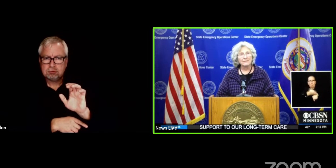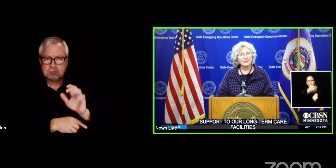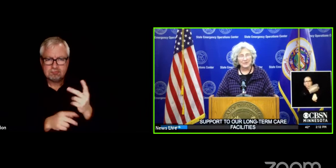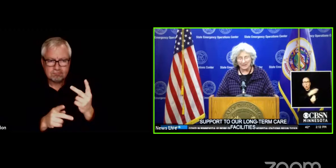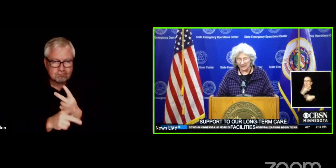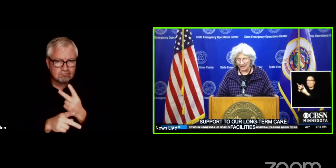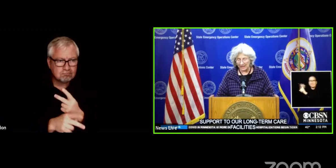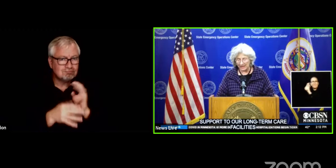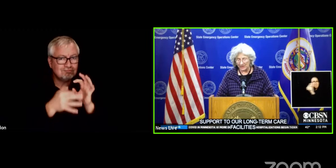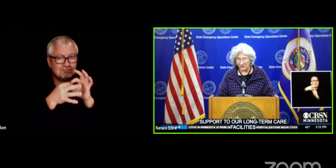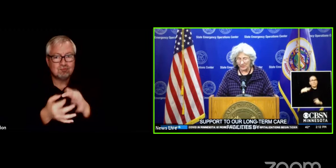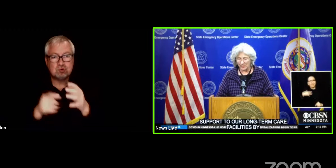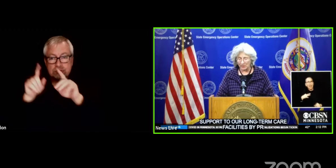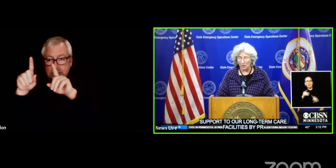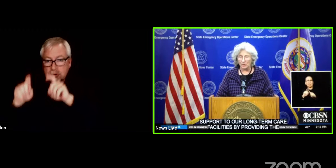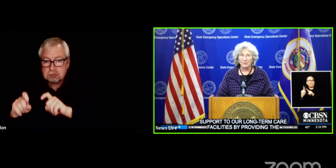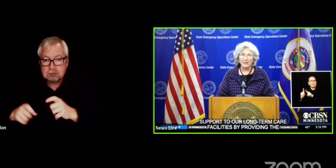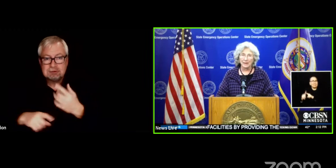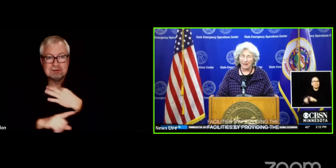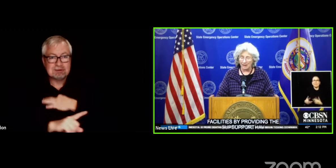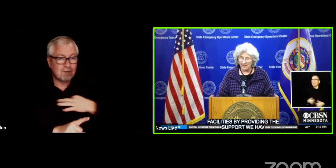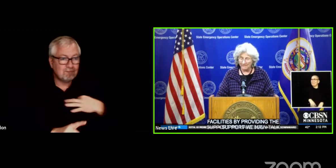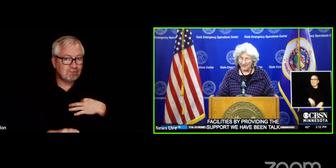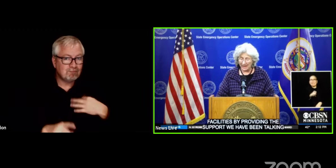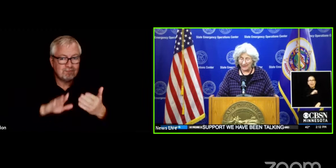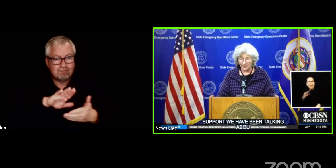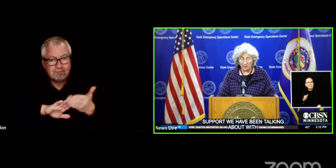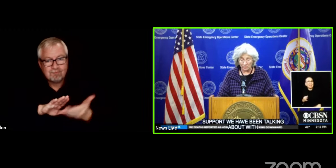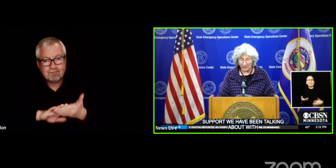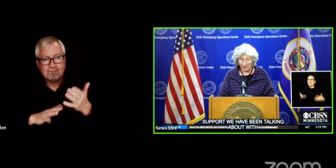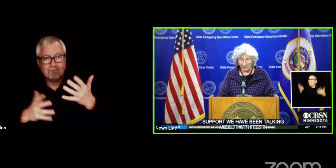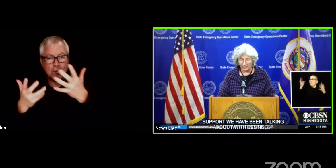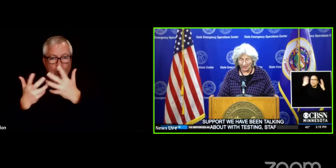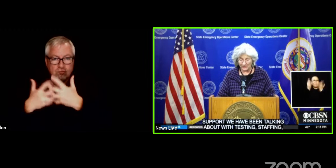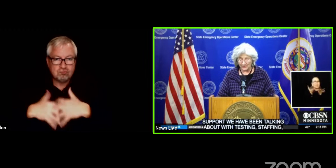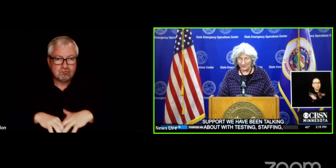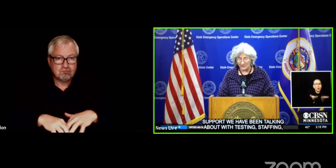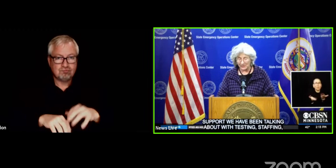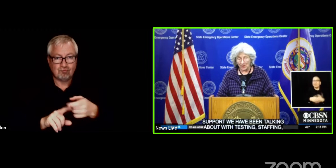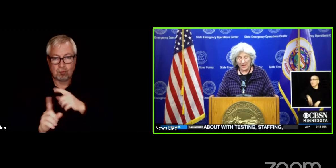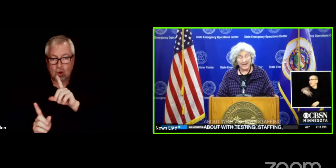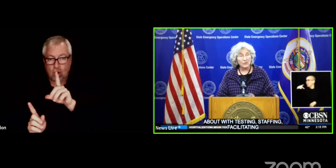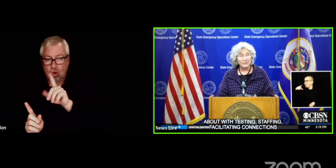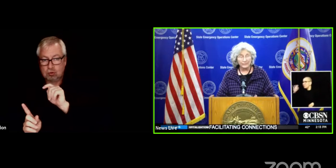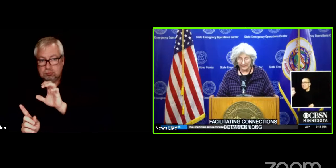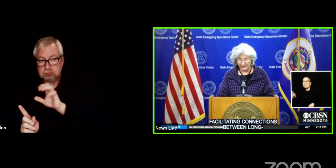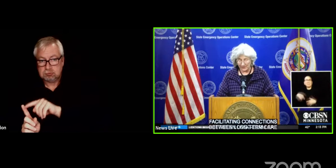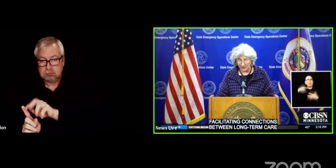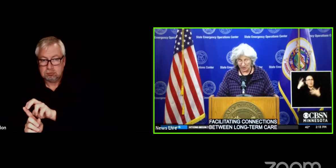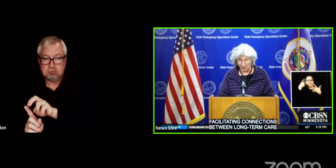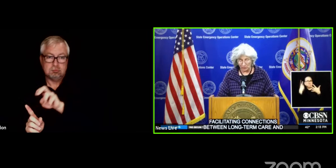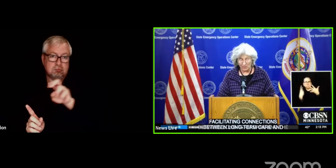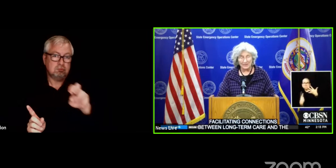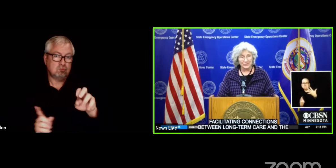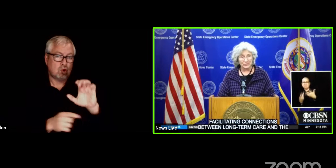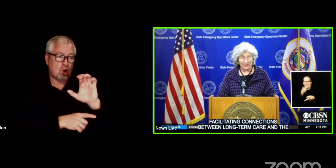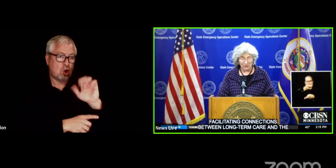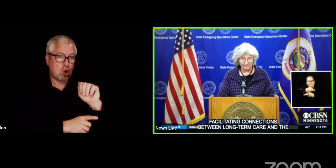FACILITATING CONNECTIONS BETWEEN LONG-TERM CARE AND THE ACUTE CARE HEALTH CARE SYSTEMS AND OFFERING INFECTION CONTROL CONSULTATION.